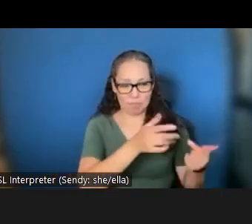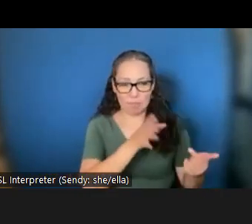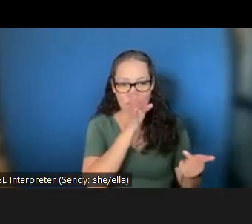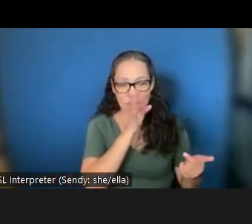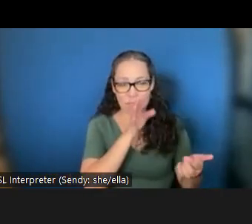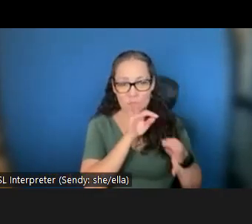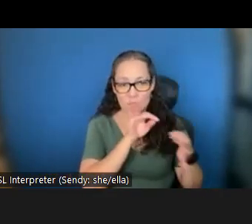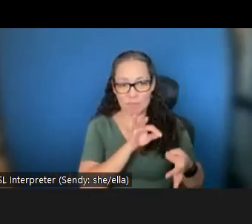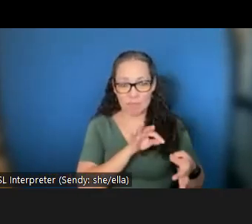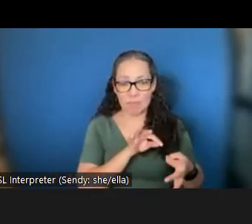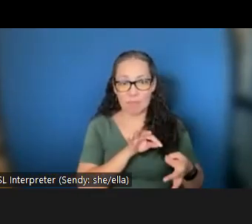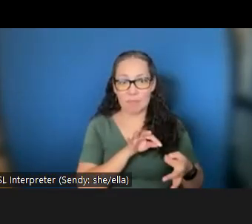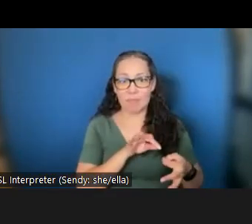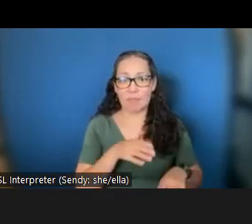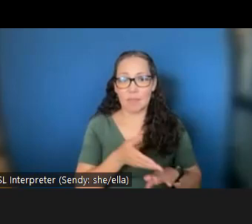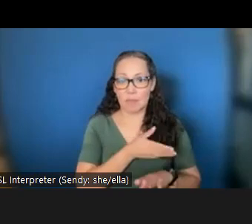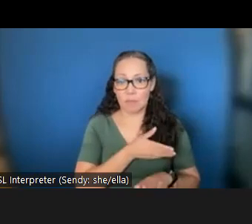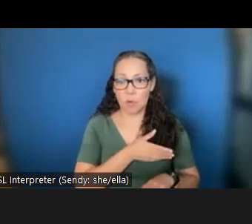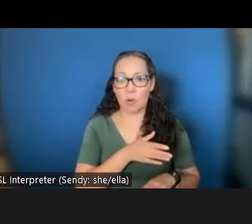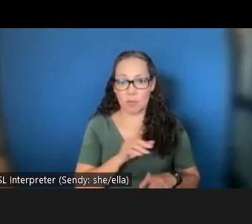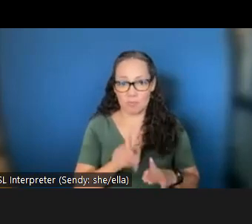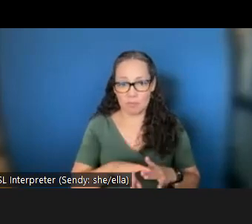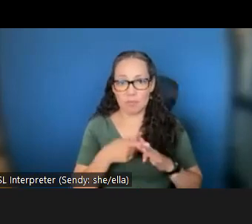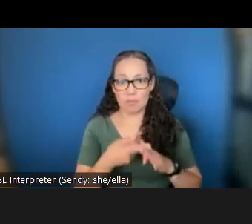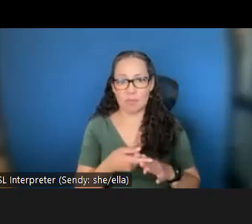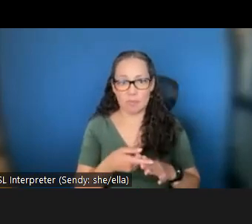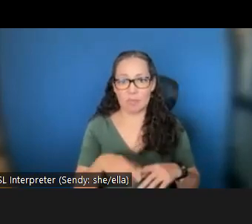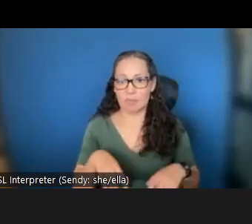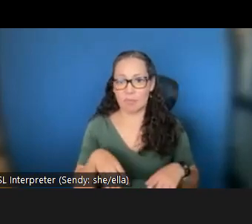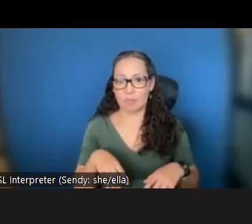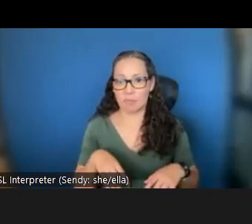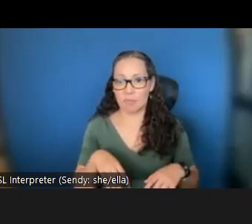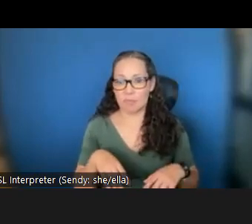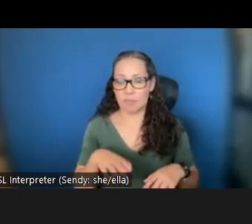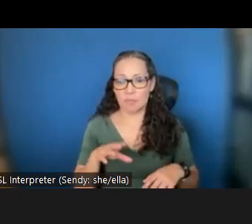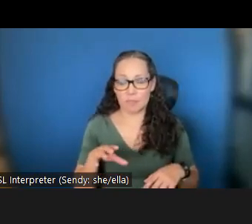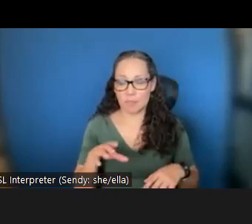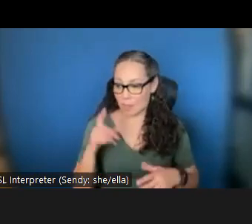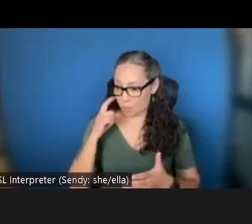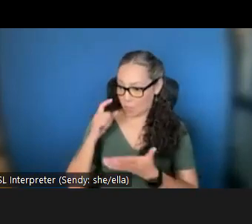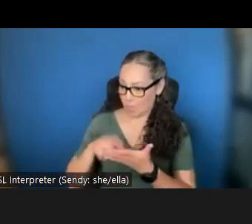I turn it over to manat I wanted to recognize and thank uhh Joe and also Larry uh for their